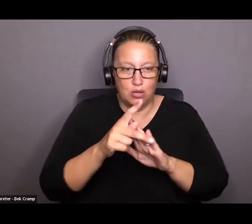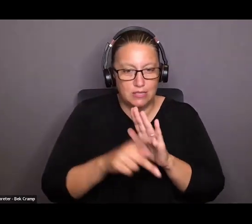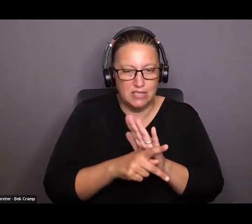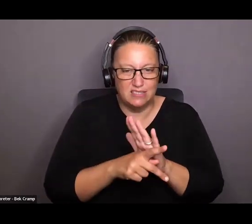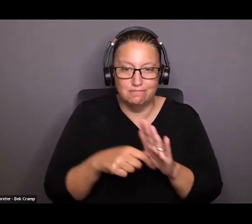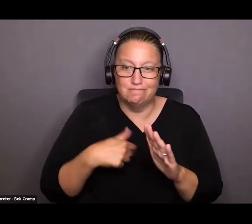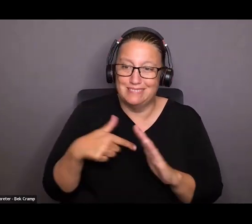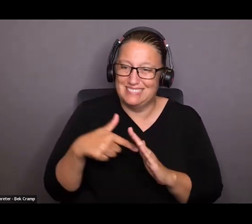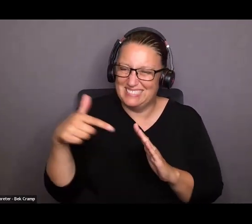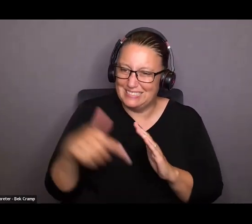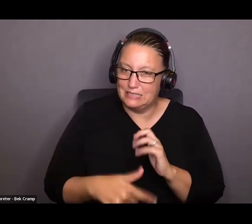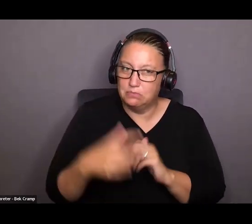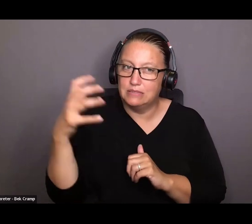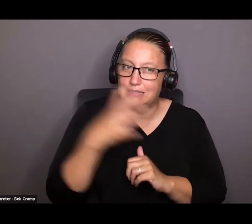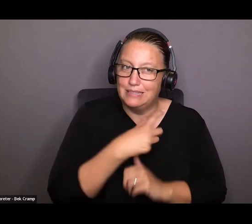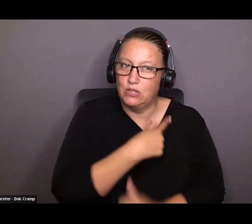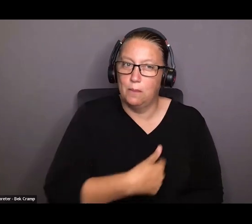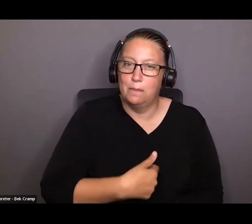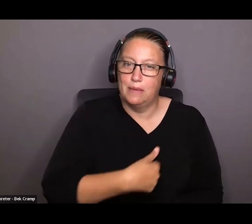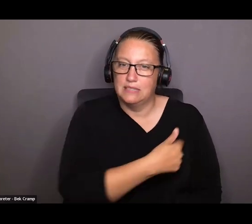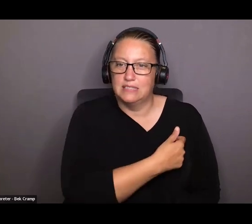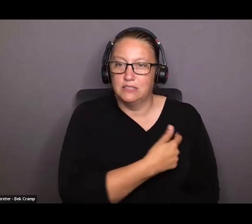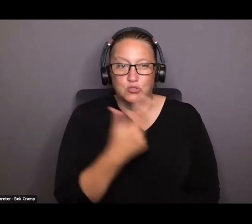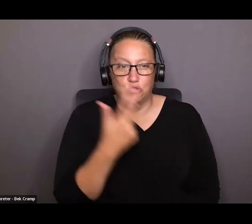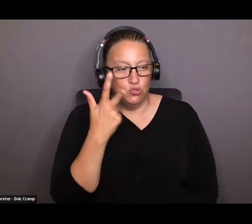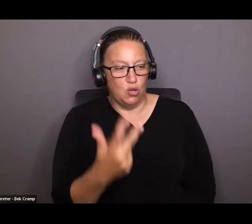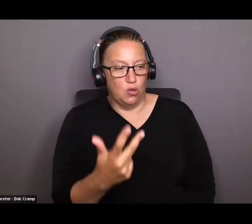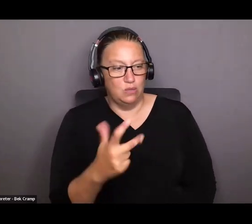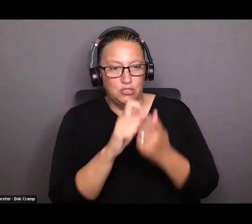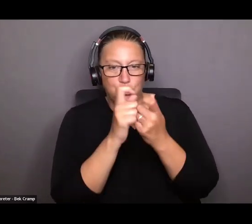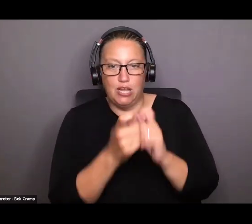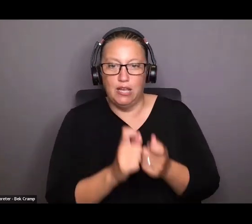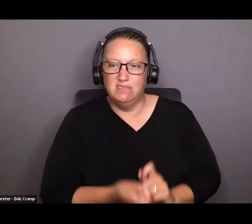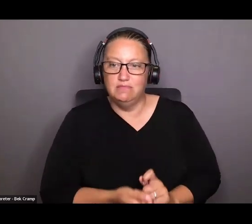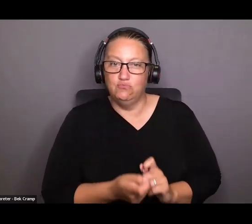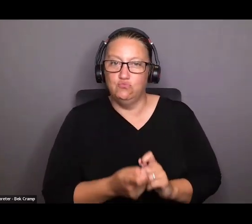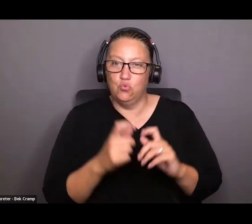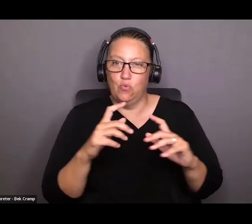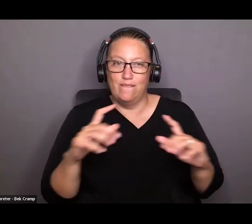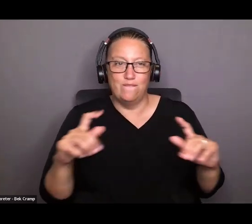how we shape reform, particularly in relation to restrictive practices and I know that the